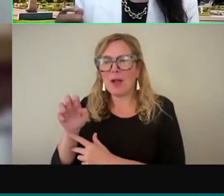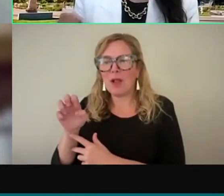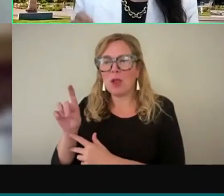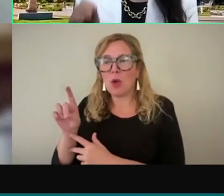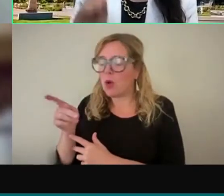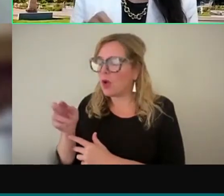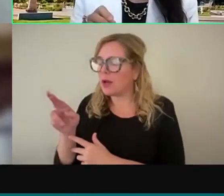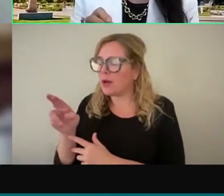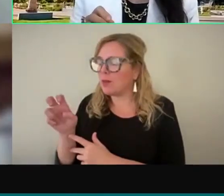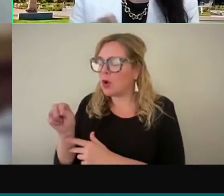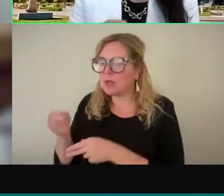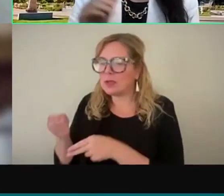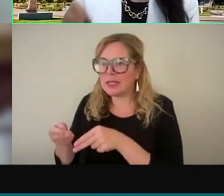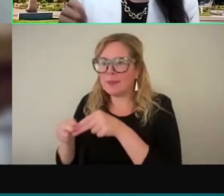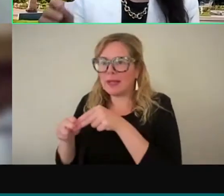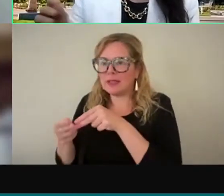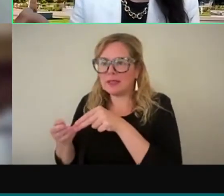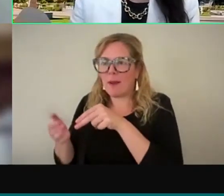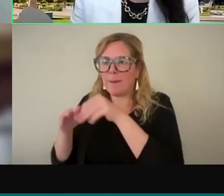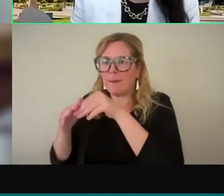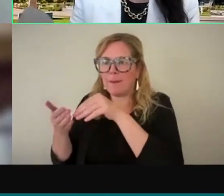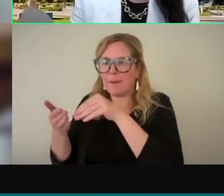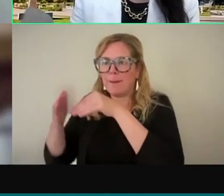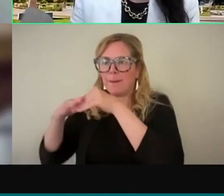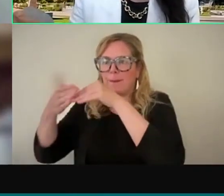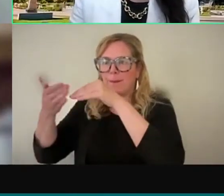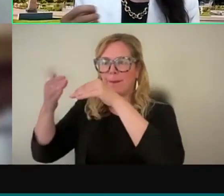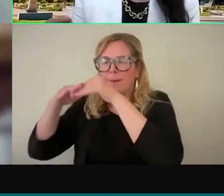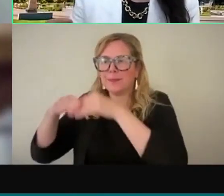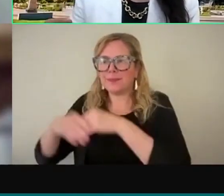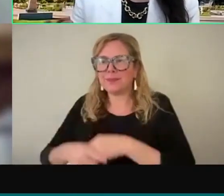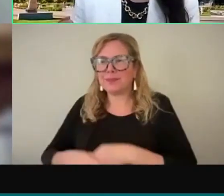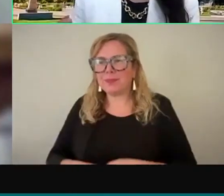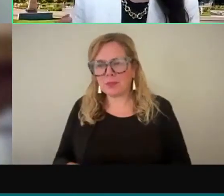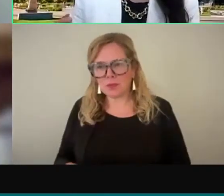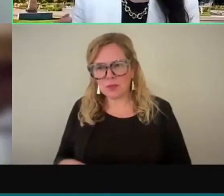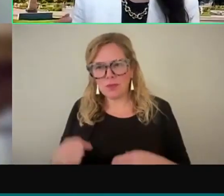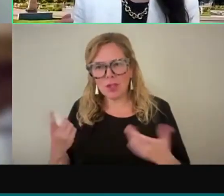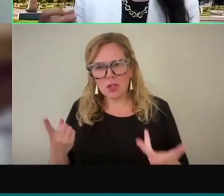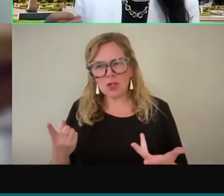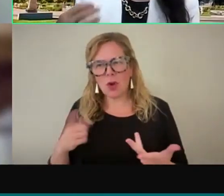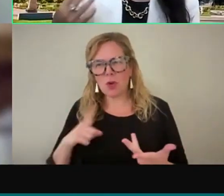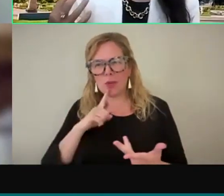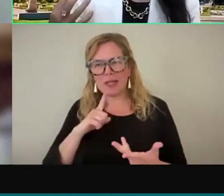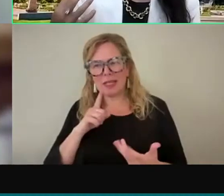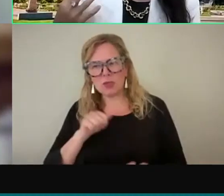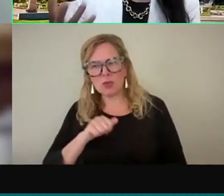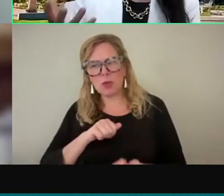just targeting one of those multiple layers is insufficient to sort of really attack the